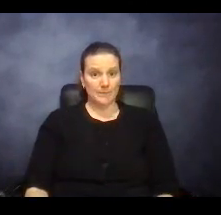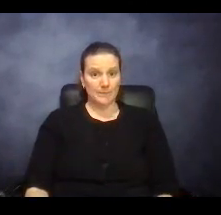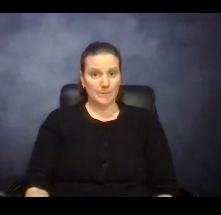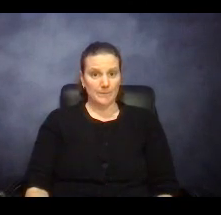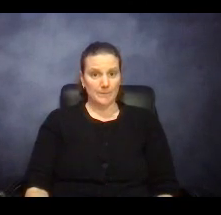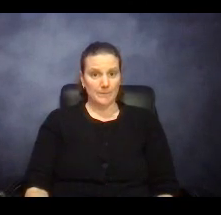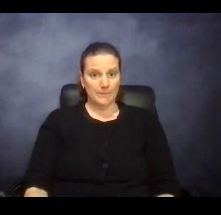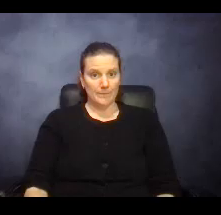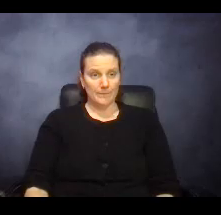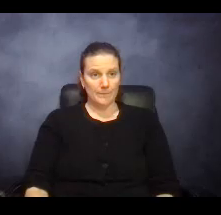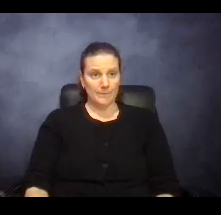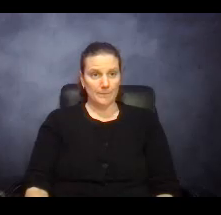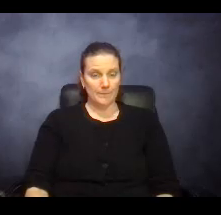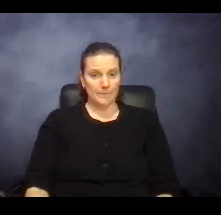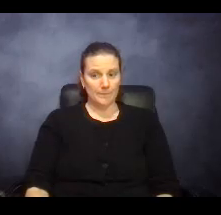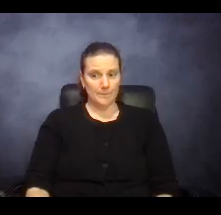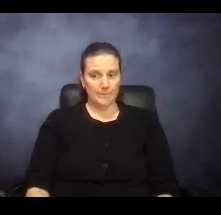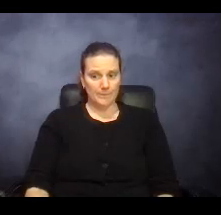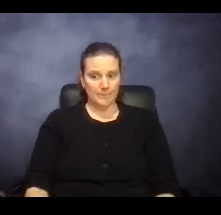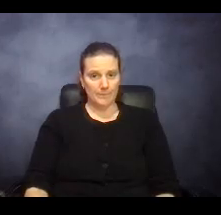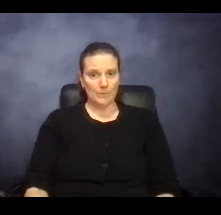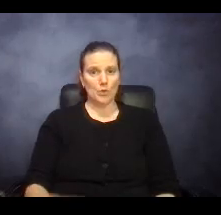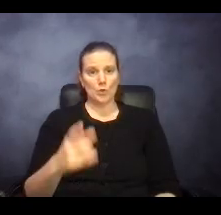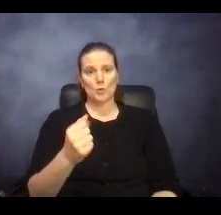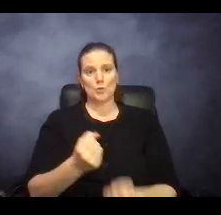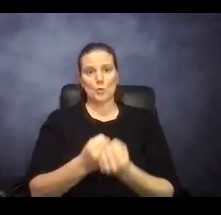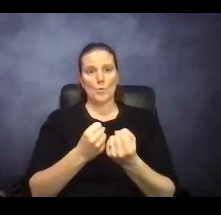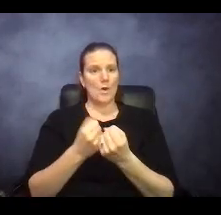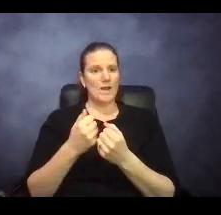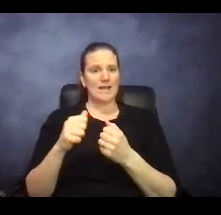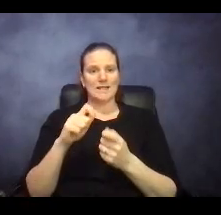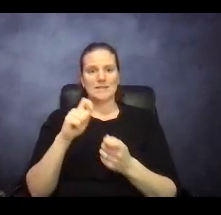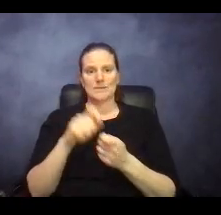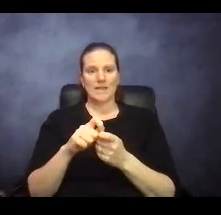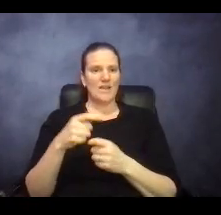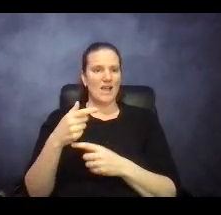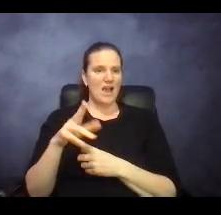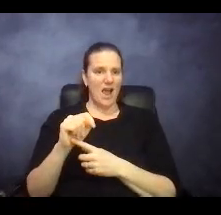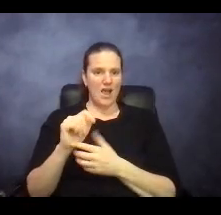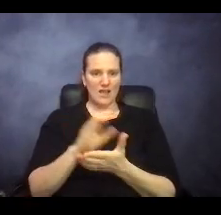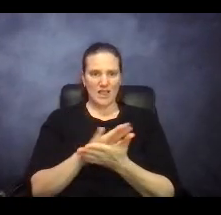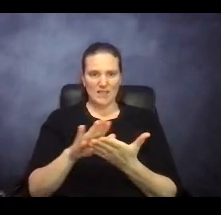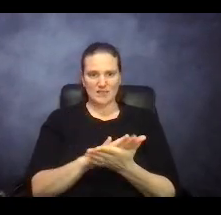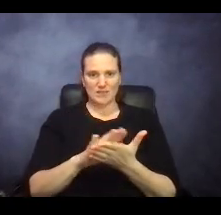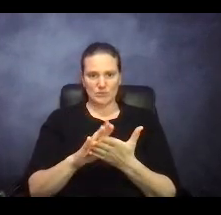Great. Do you support any Specific gut cleanses or recommendations?